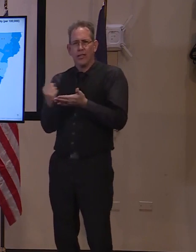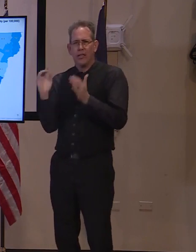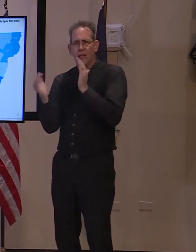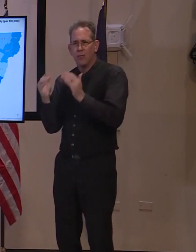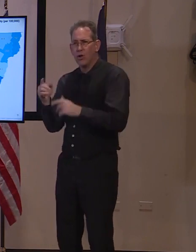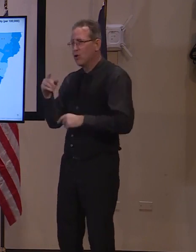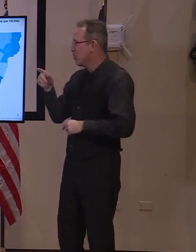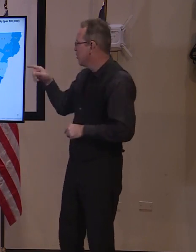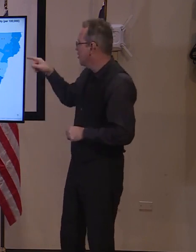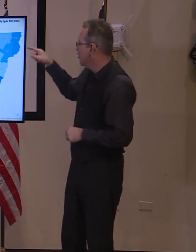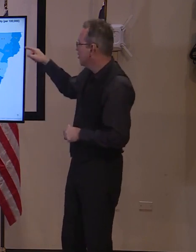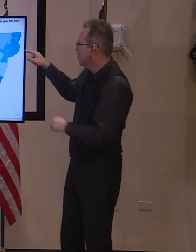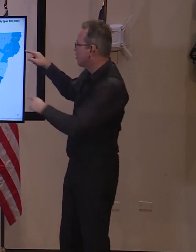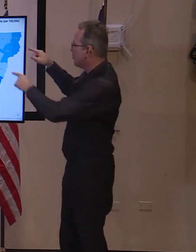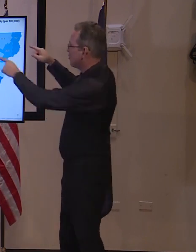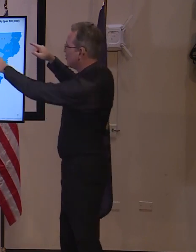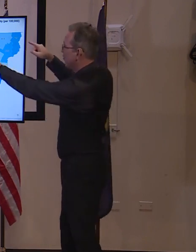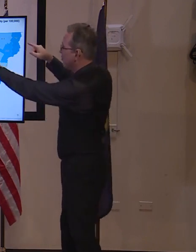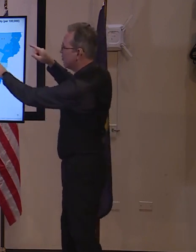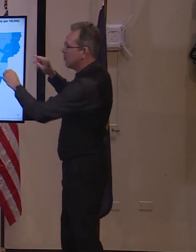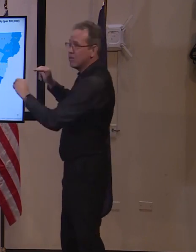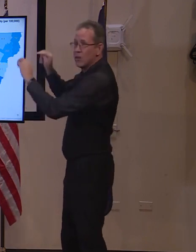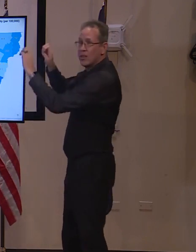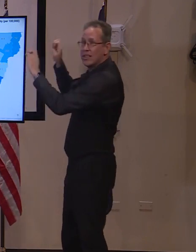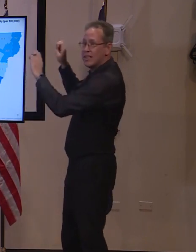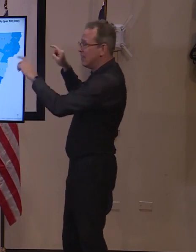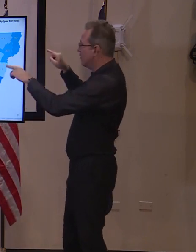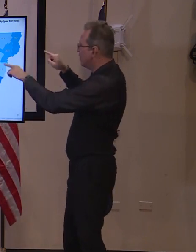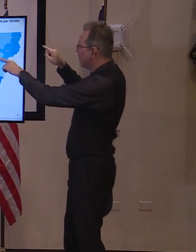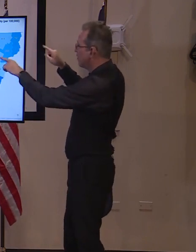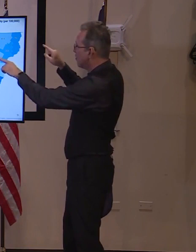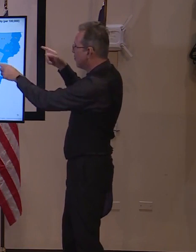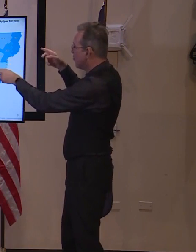particularly Bennington County. But at the same time, cases are elevated in